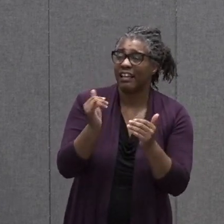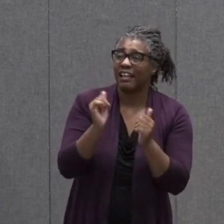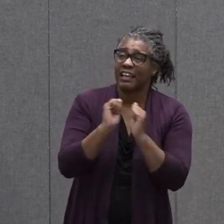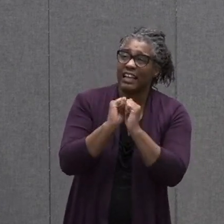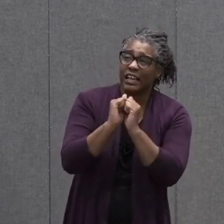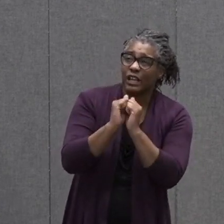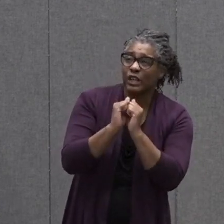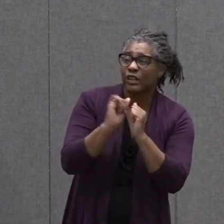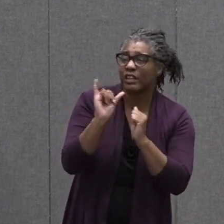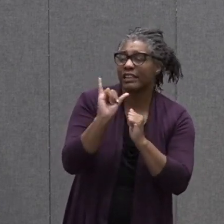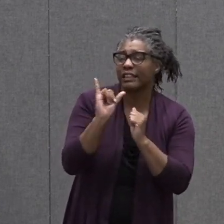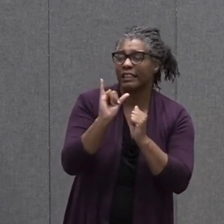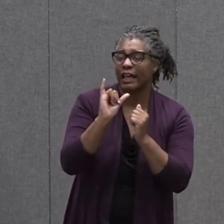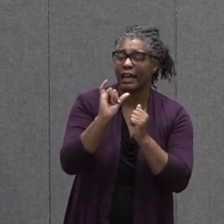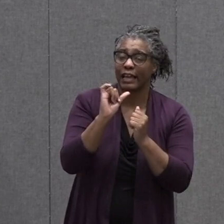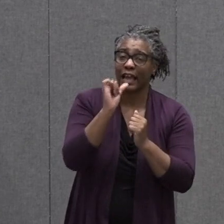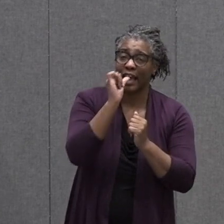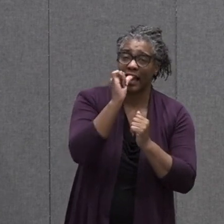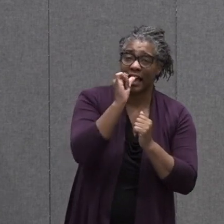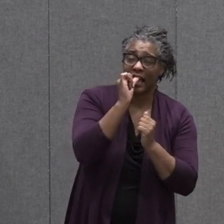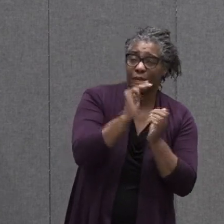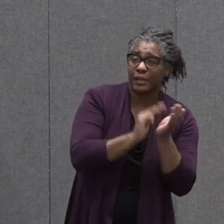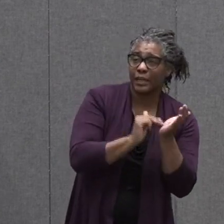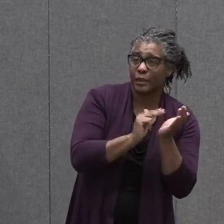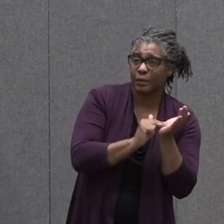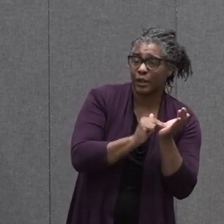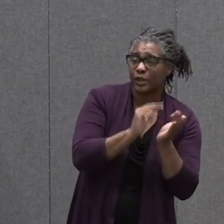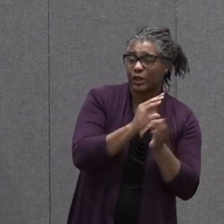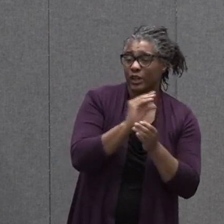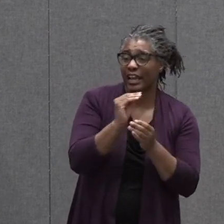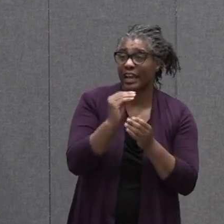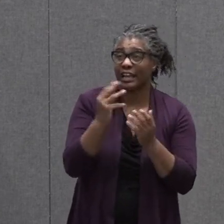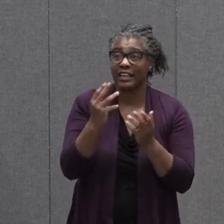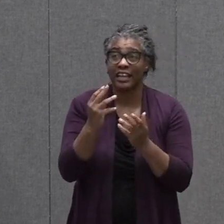"That sounds like a perfect match together.